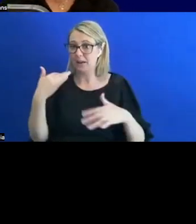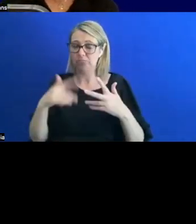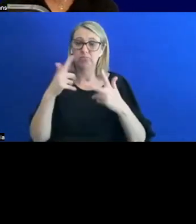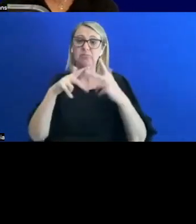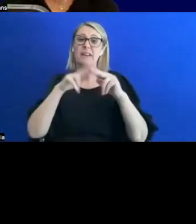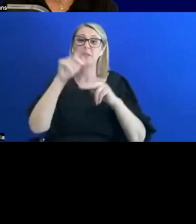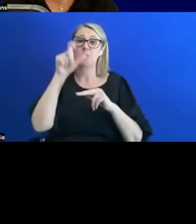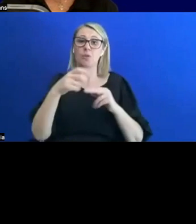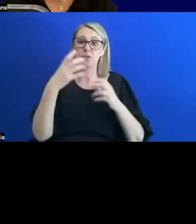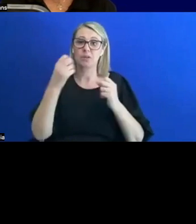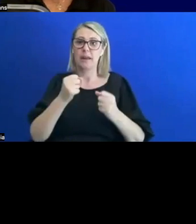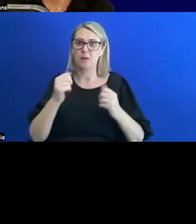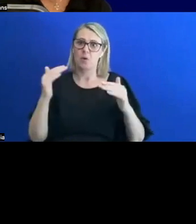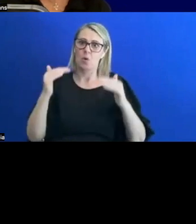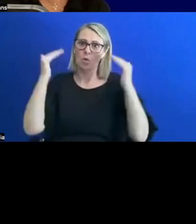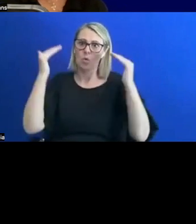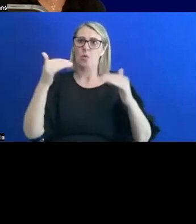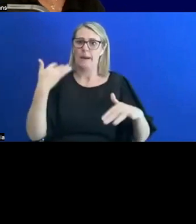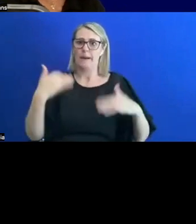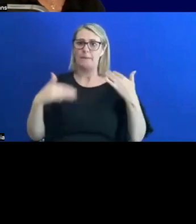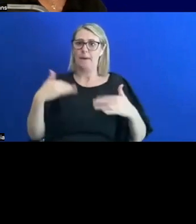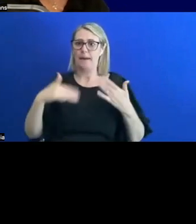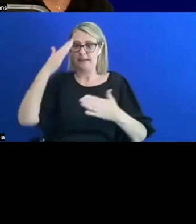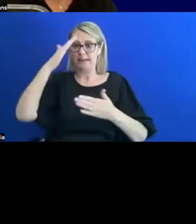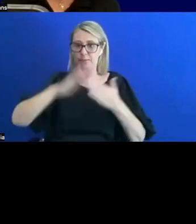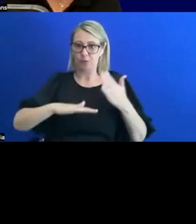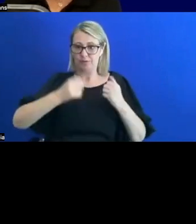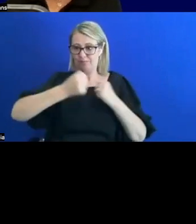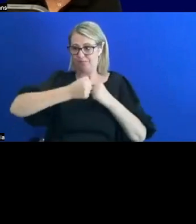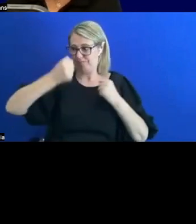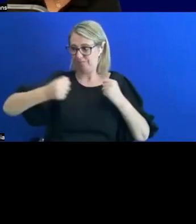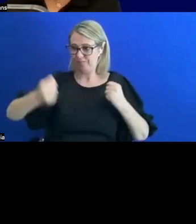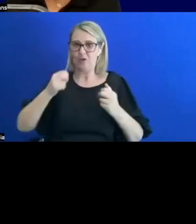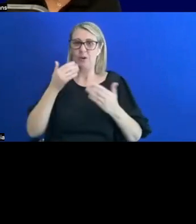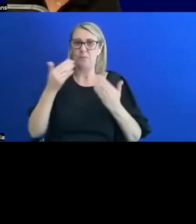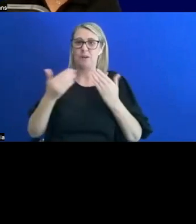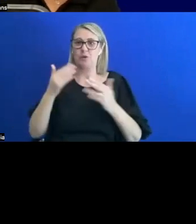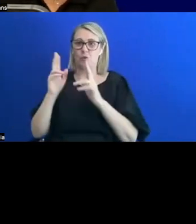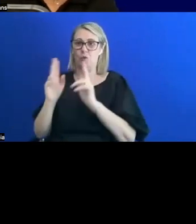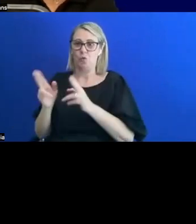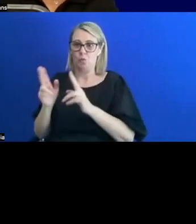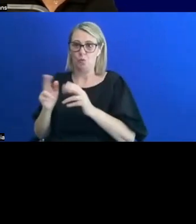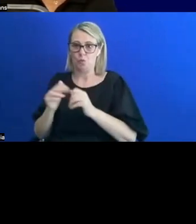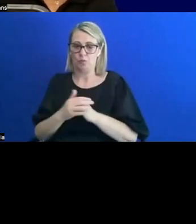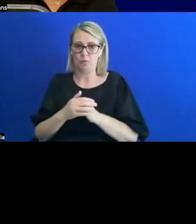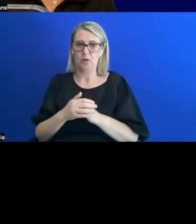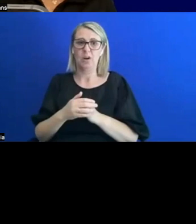heightened pain experience that lasts longer than expected following onset, we need to acknowledge